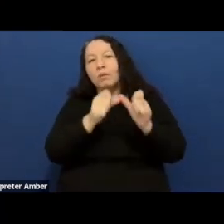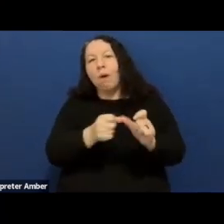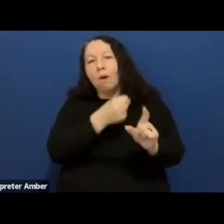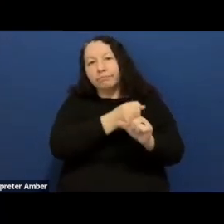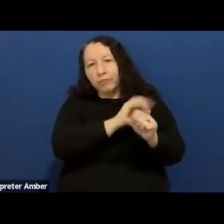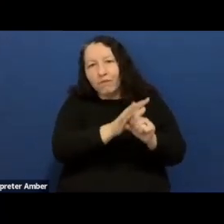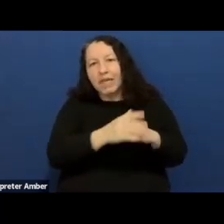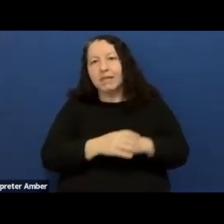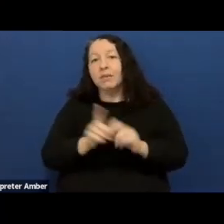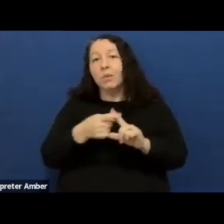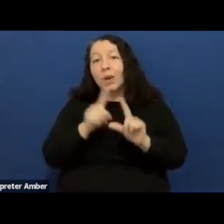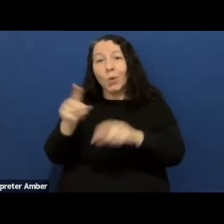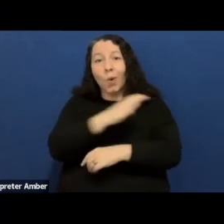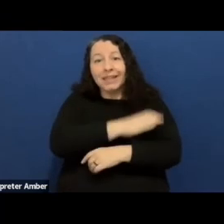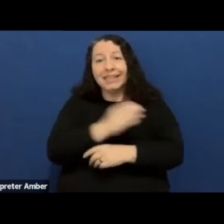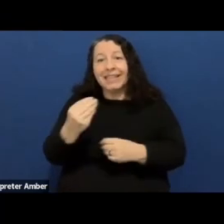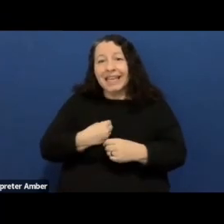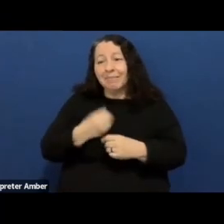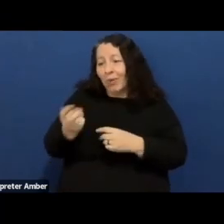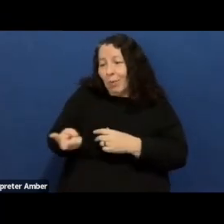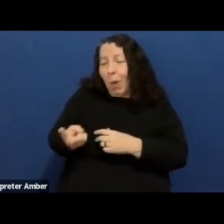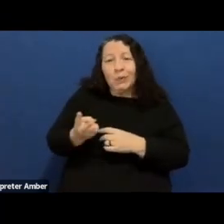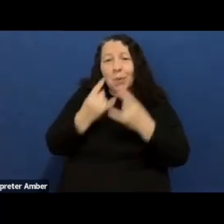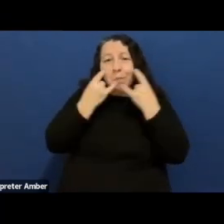COVID. Whenever I go to a clinic, they give me a